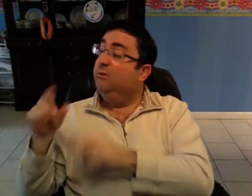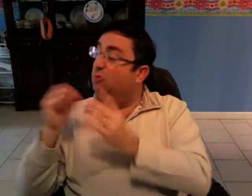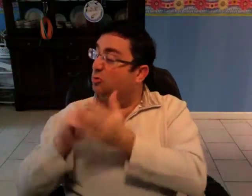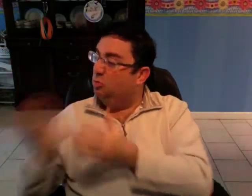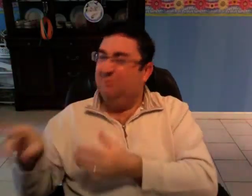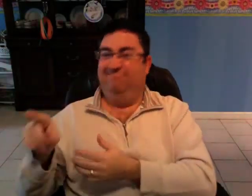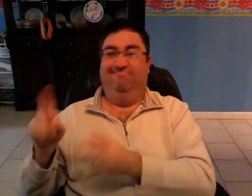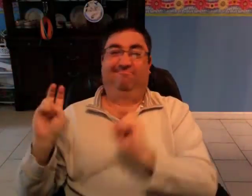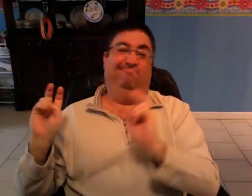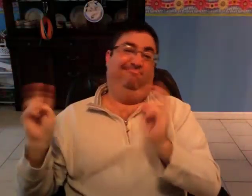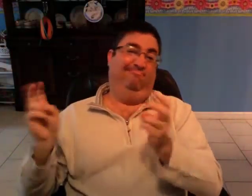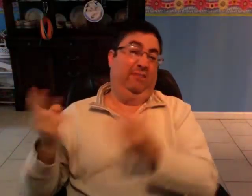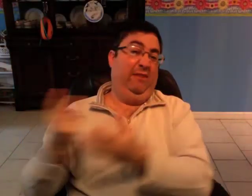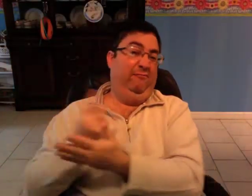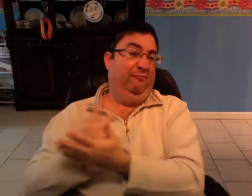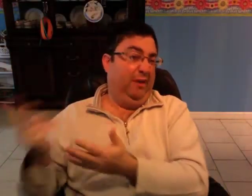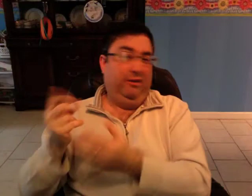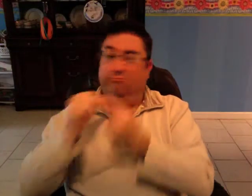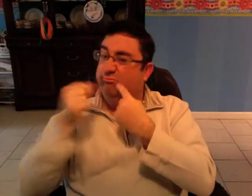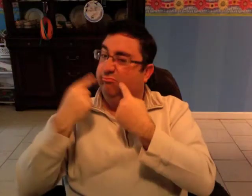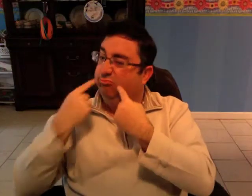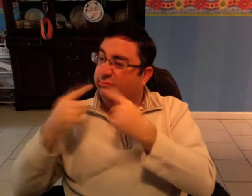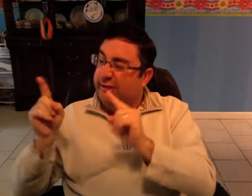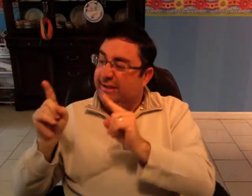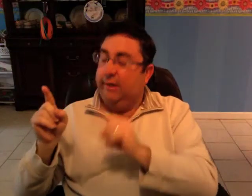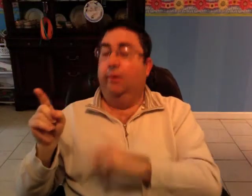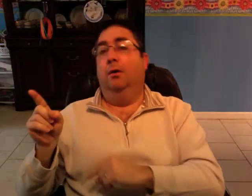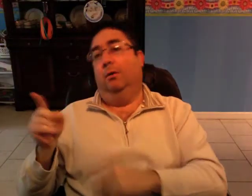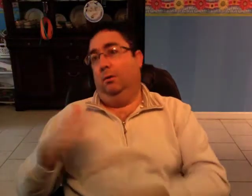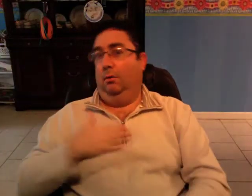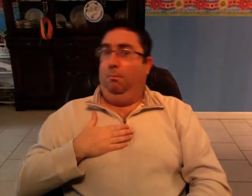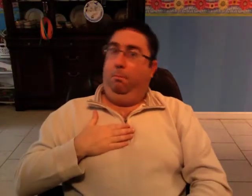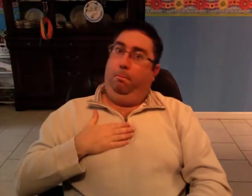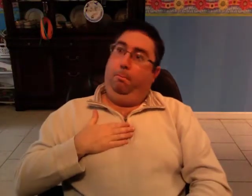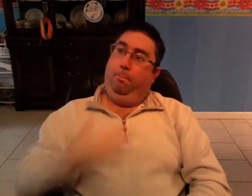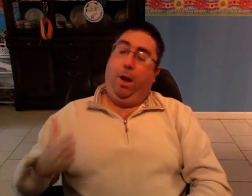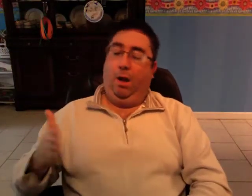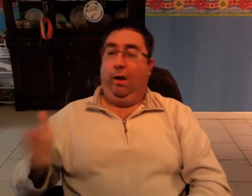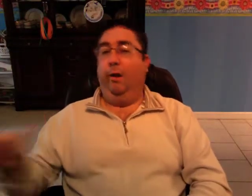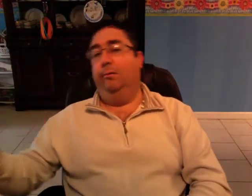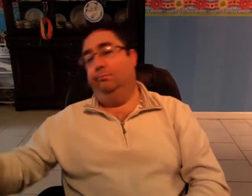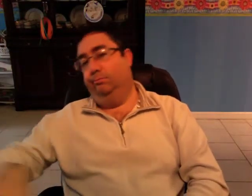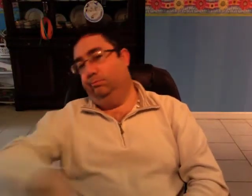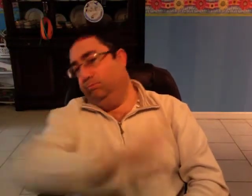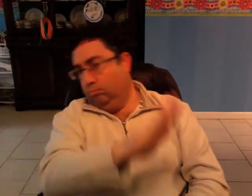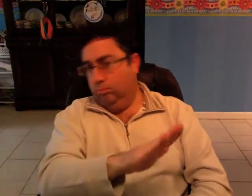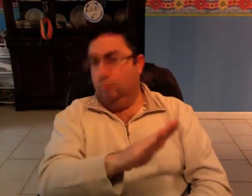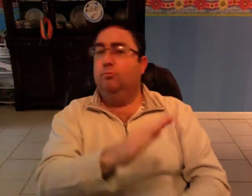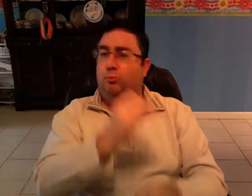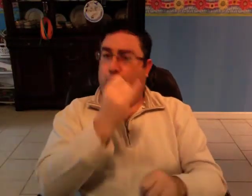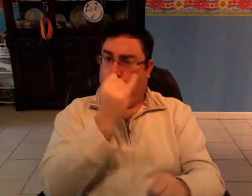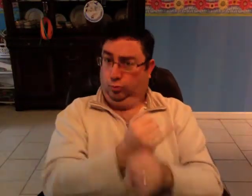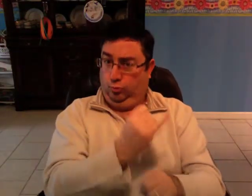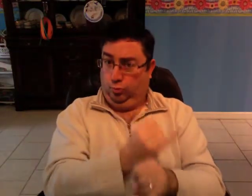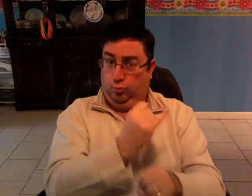If the student is "failing" in the mainstream, it is only then that the public schools grudgingly send the children to the Deaf school.